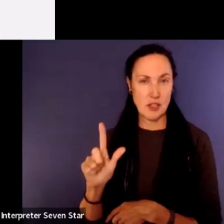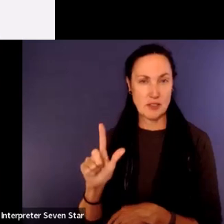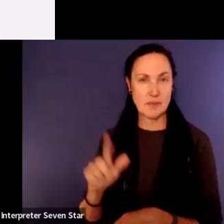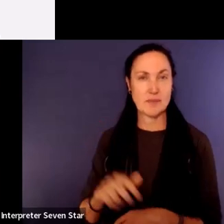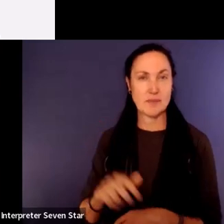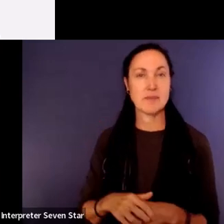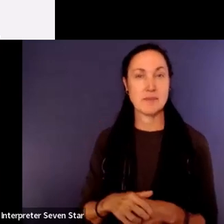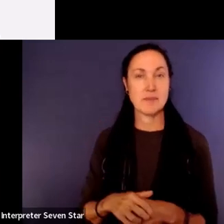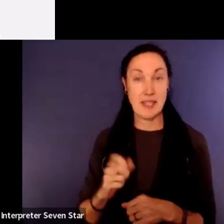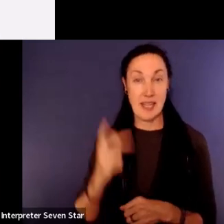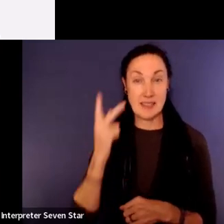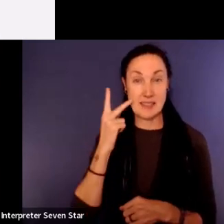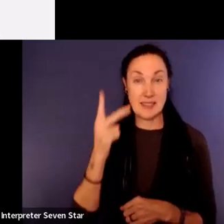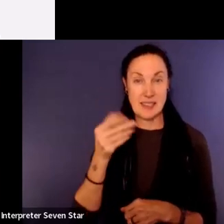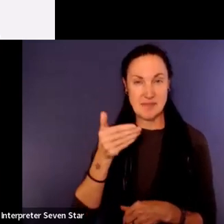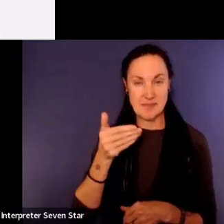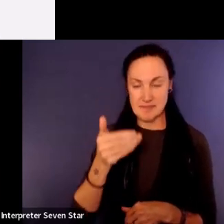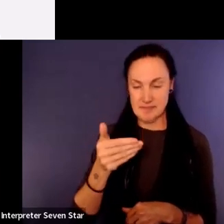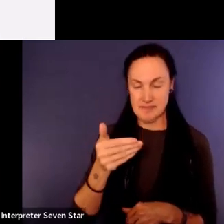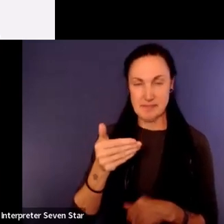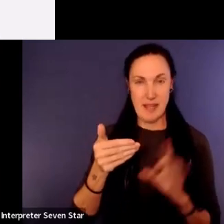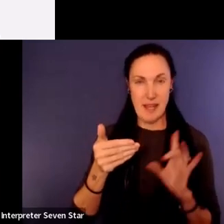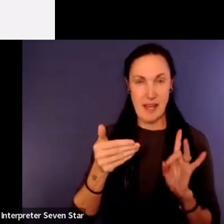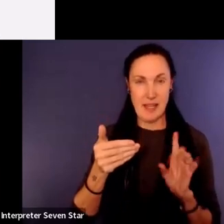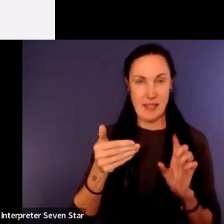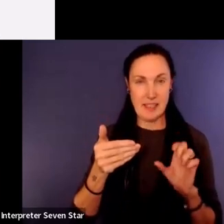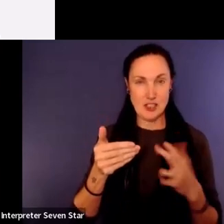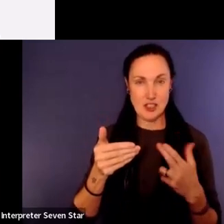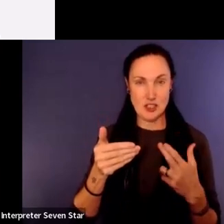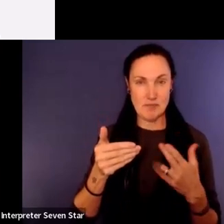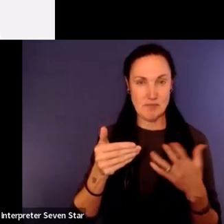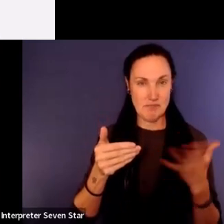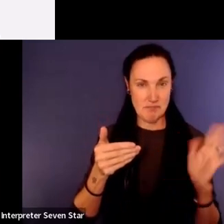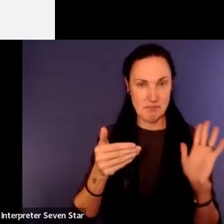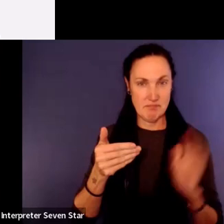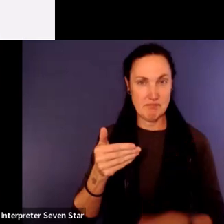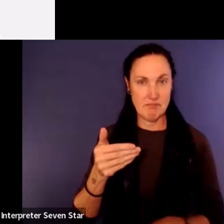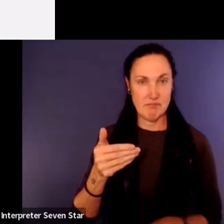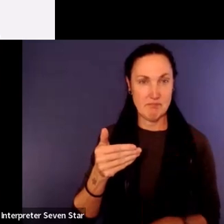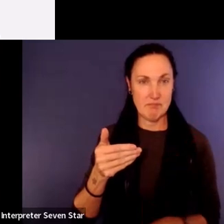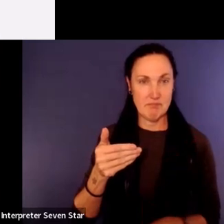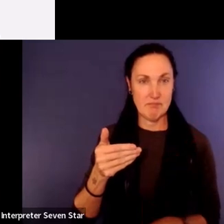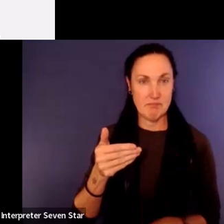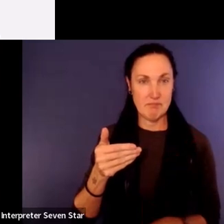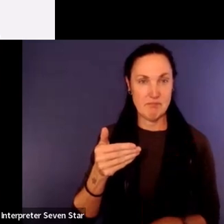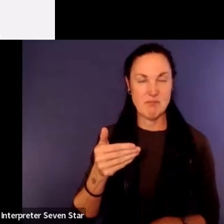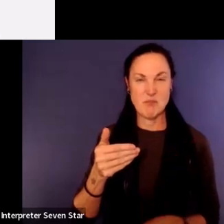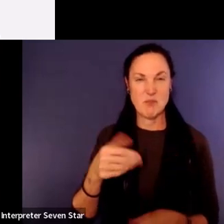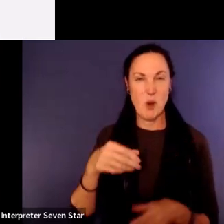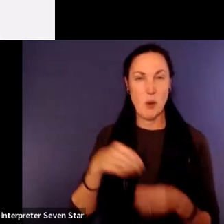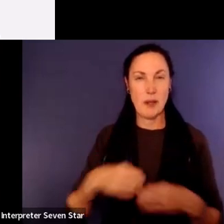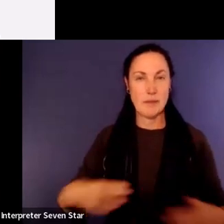in front of him. He's in a stander, and this is a fairly new activity for him.